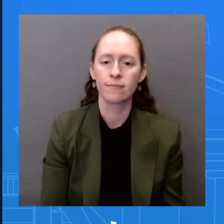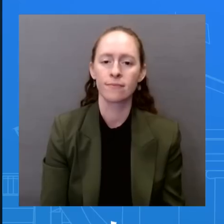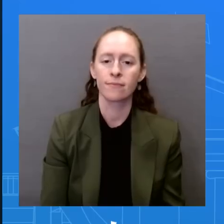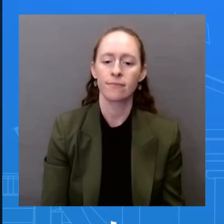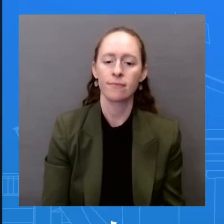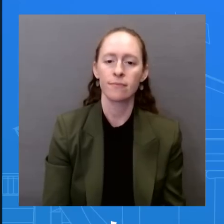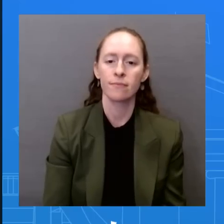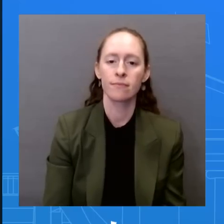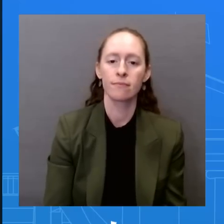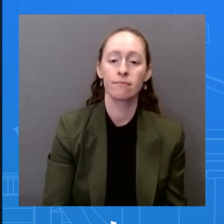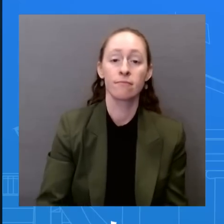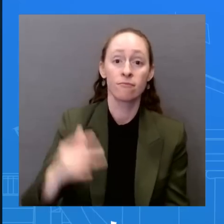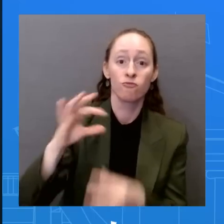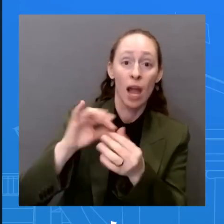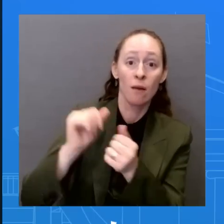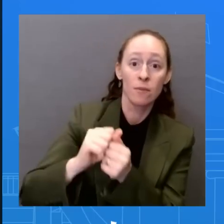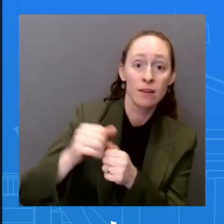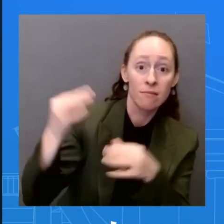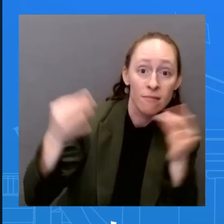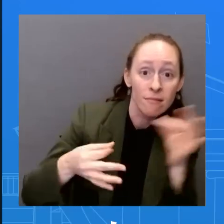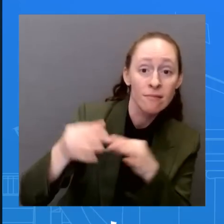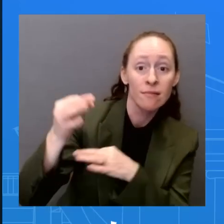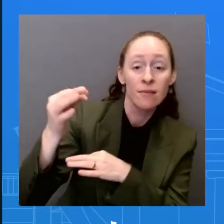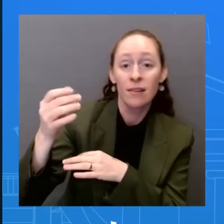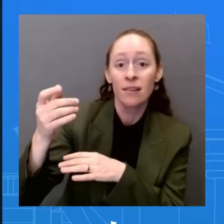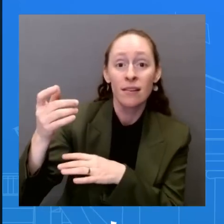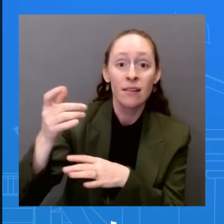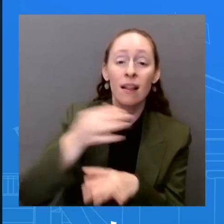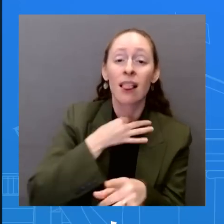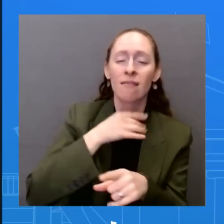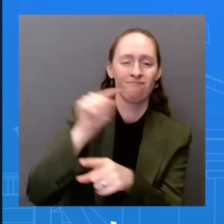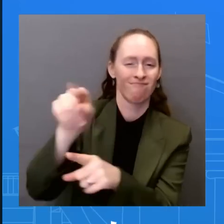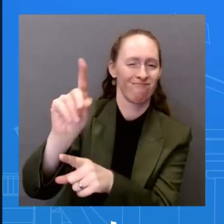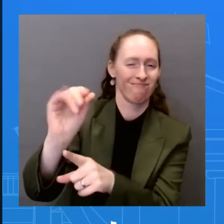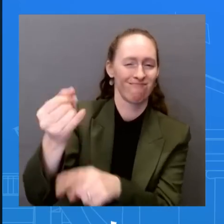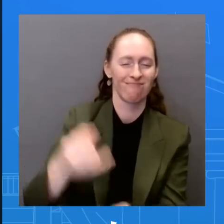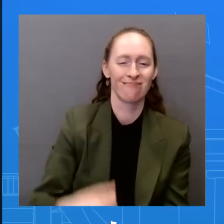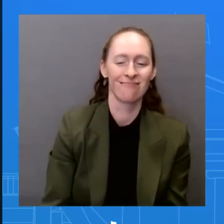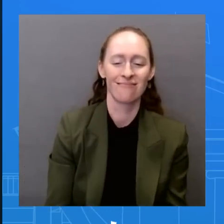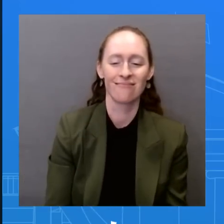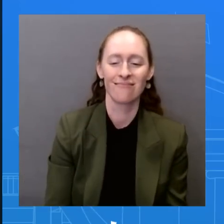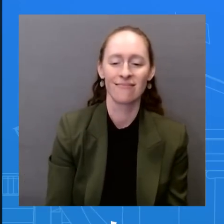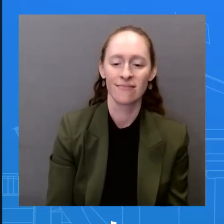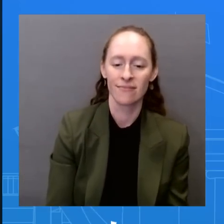The Press: Karine, thank you. President Biden has said that not every Republican is a MAGA Republican.